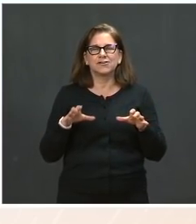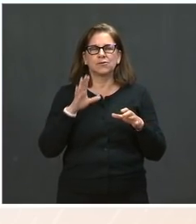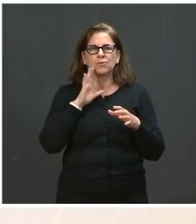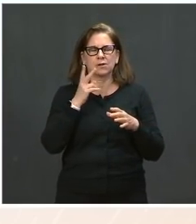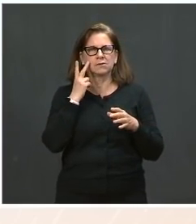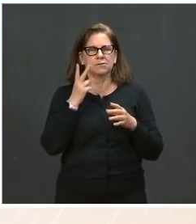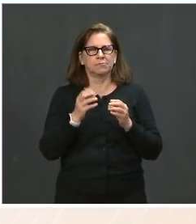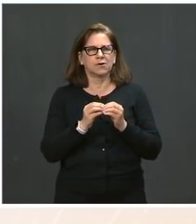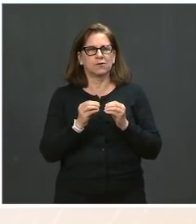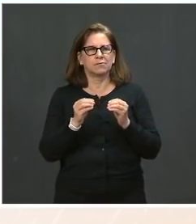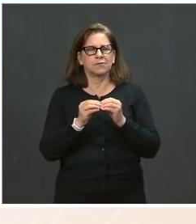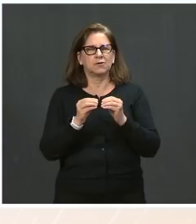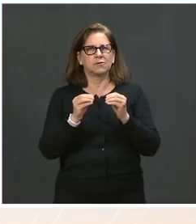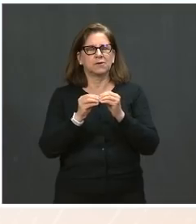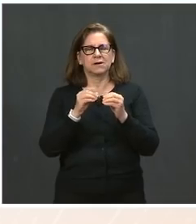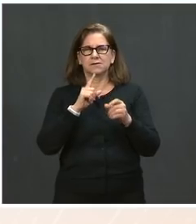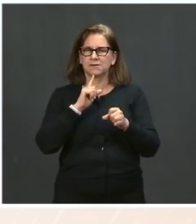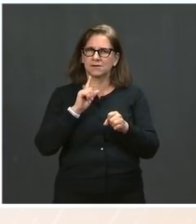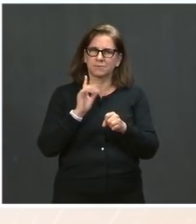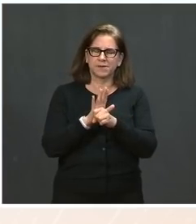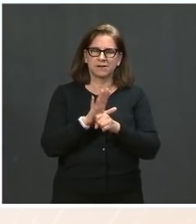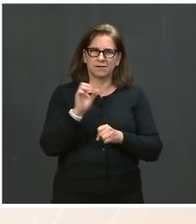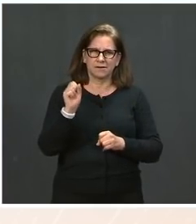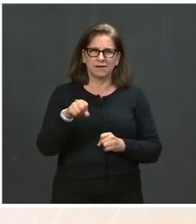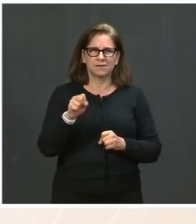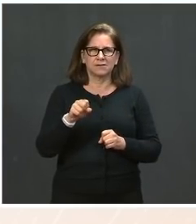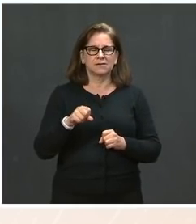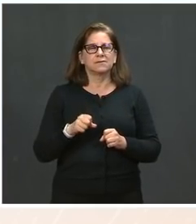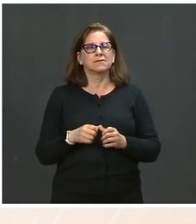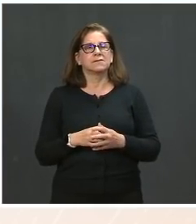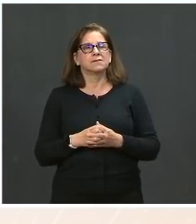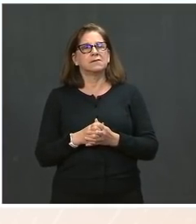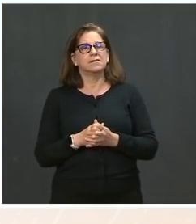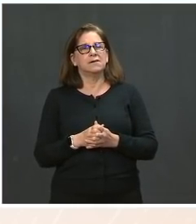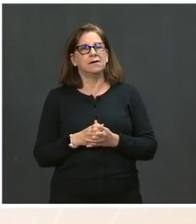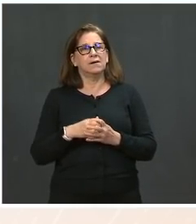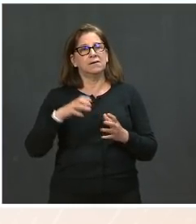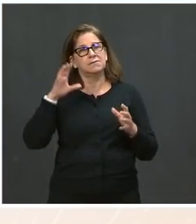And he also will use the power of his presidency,